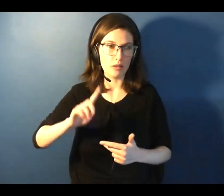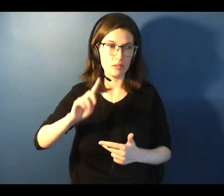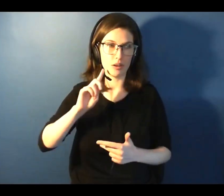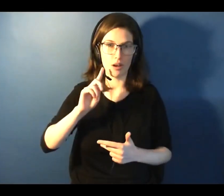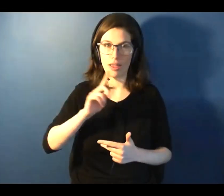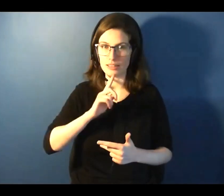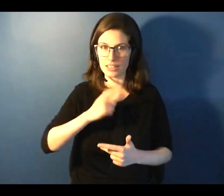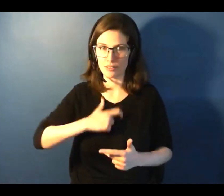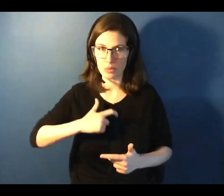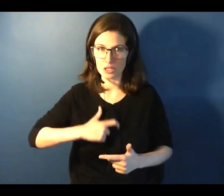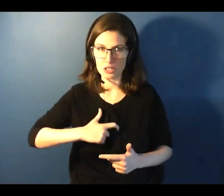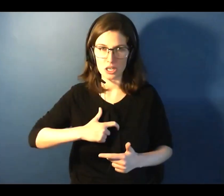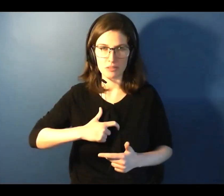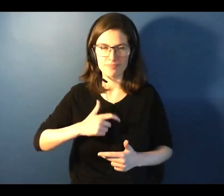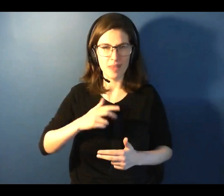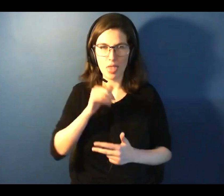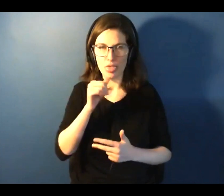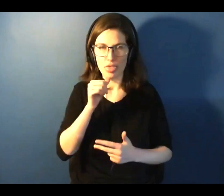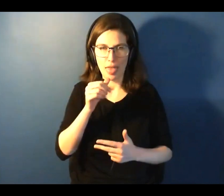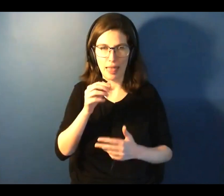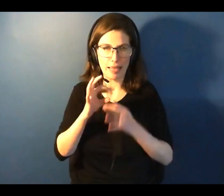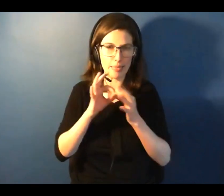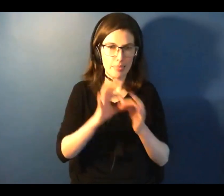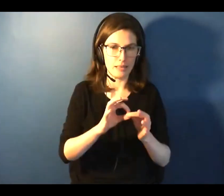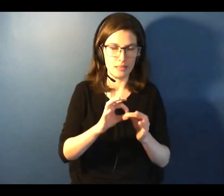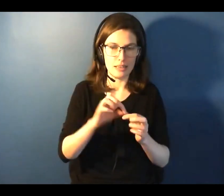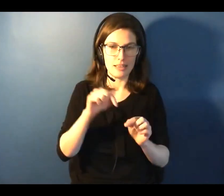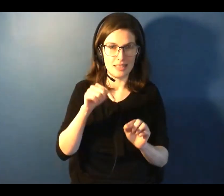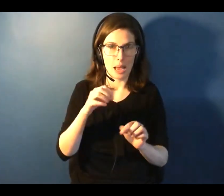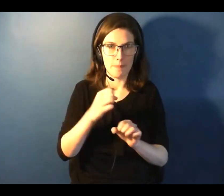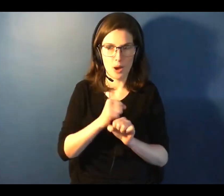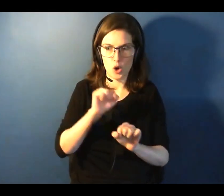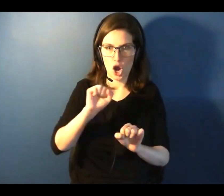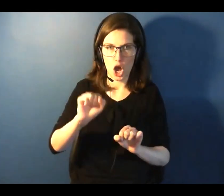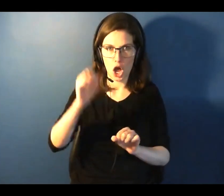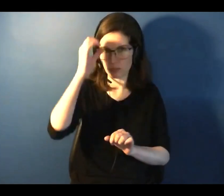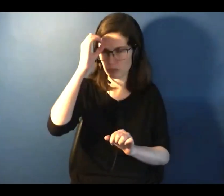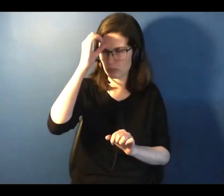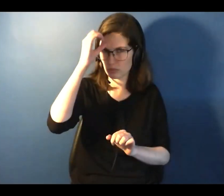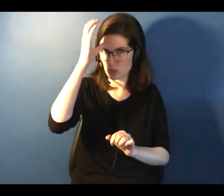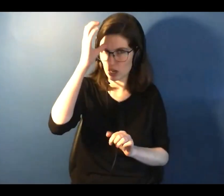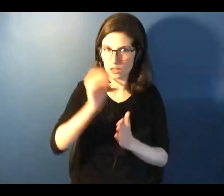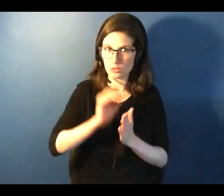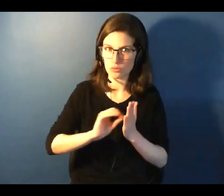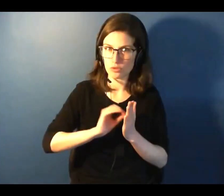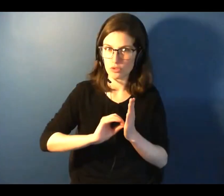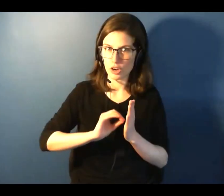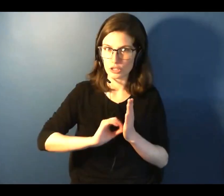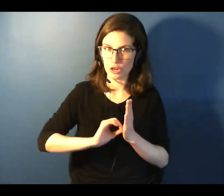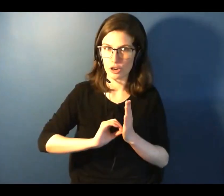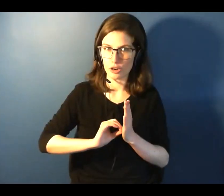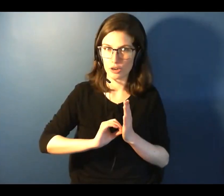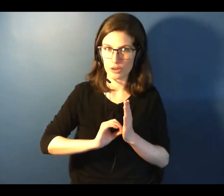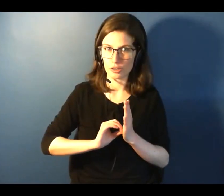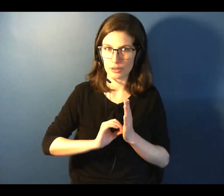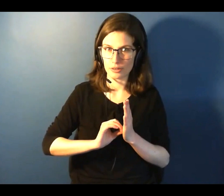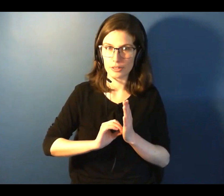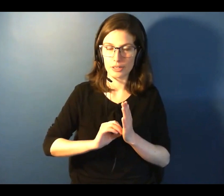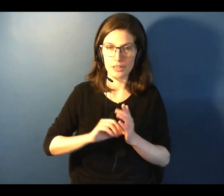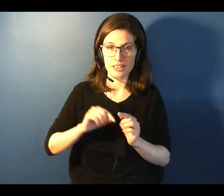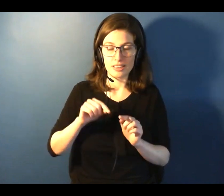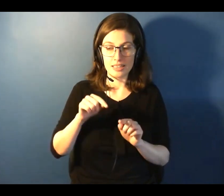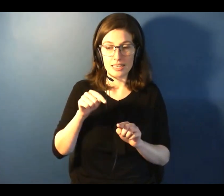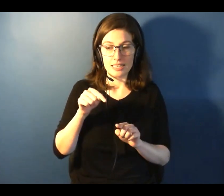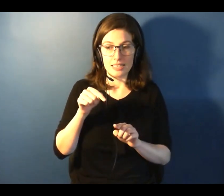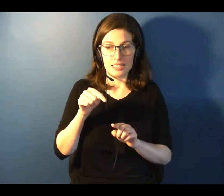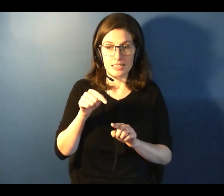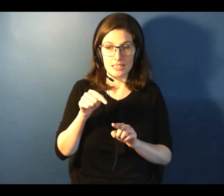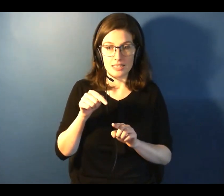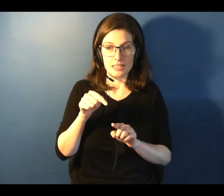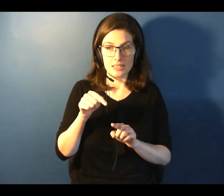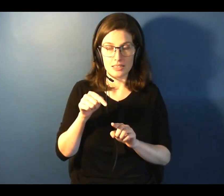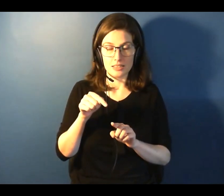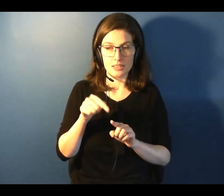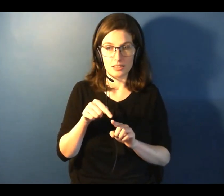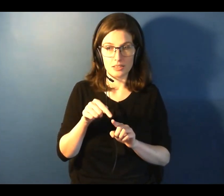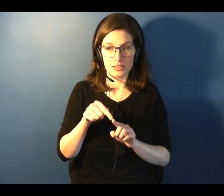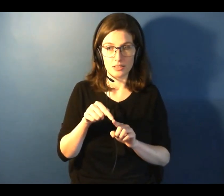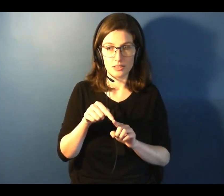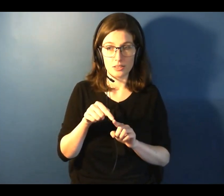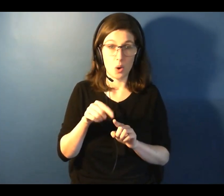has more to do with her genius as a writer, or maybe has everything to do with all